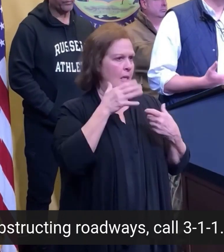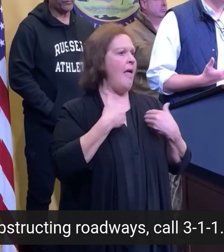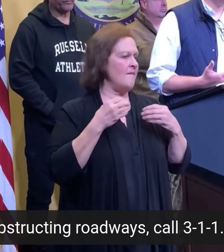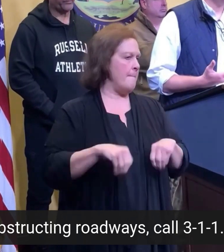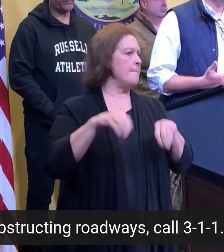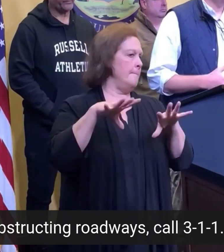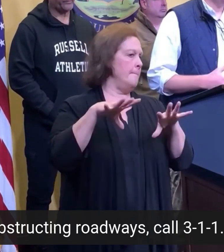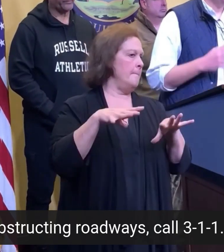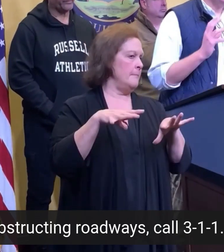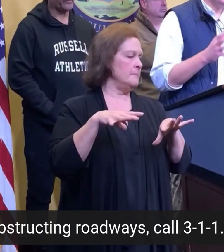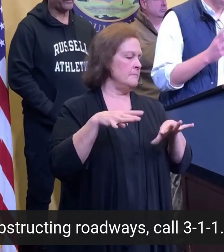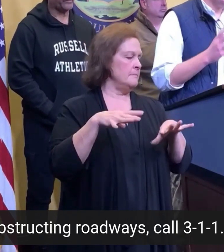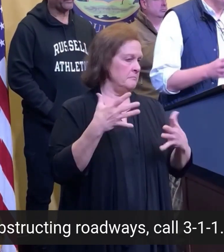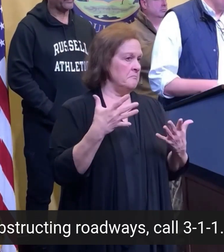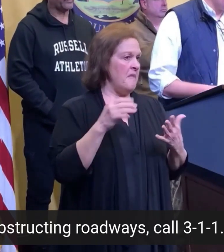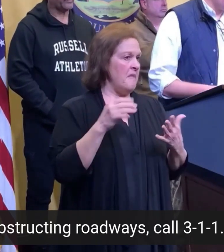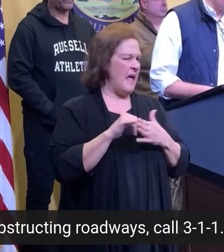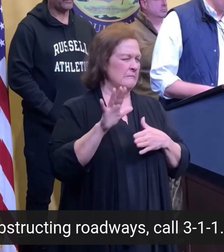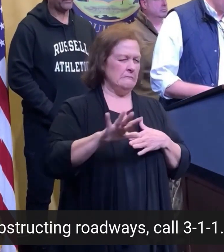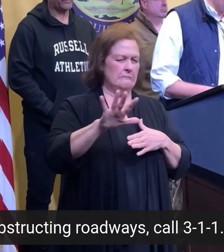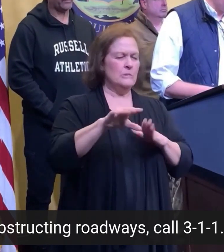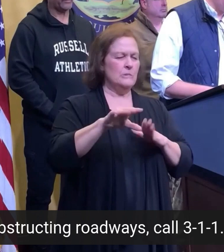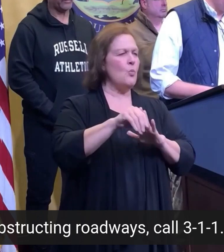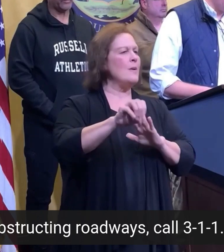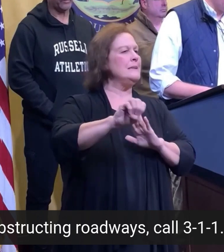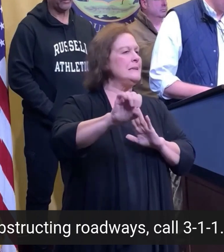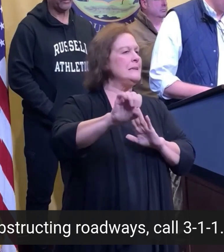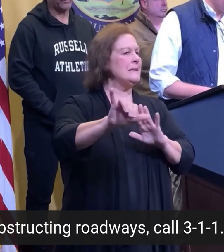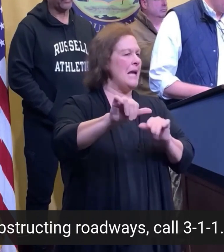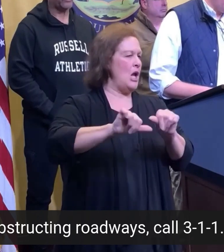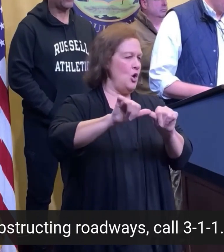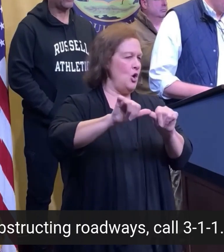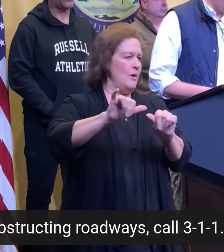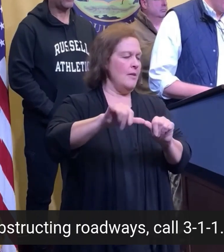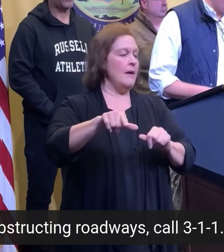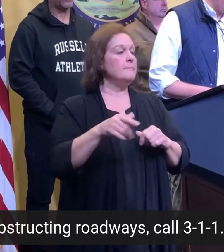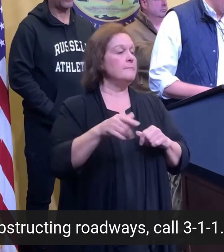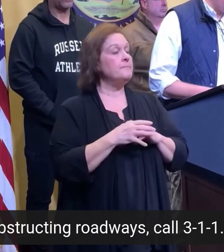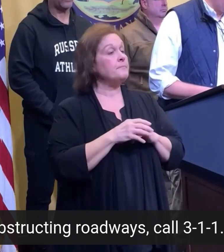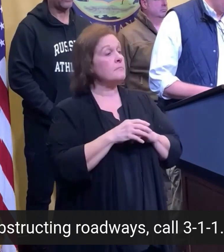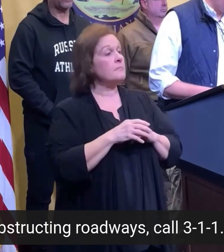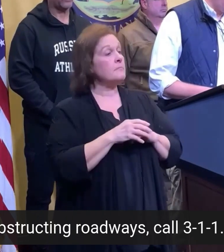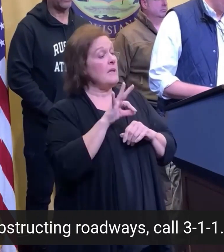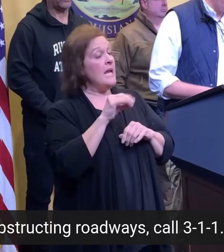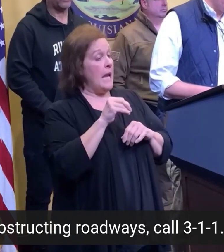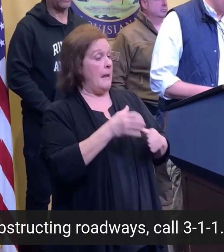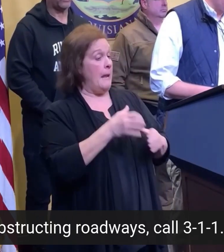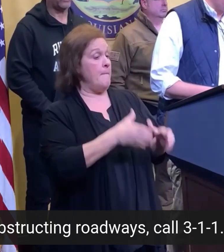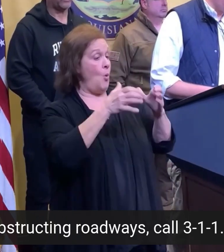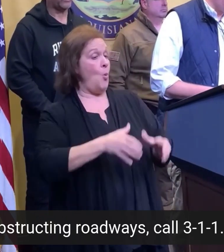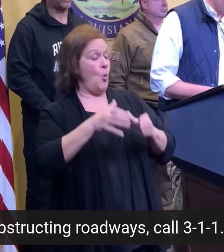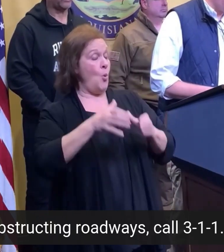on and that's that new orleans east area in particular um they've got 90 poles 50 transformers